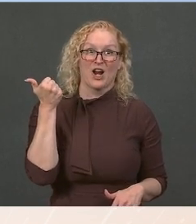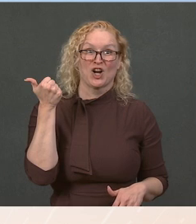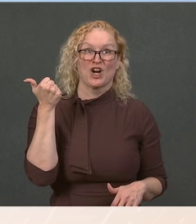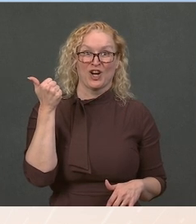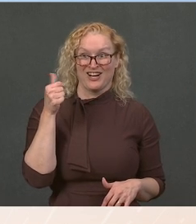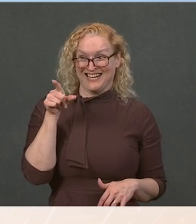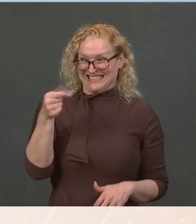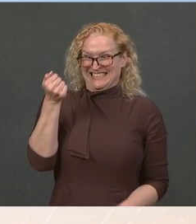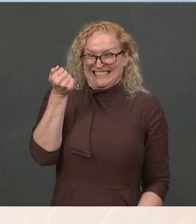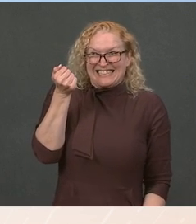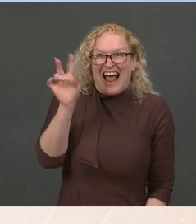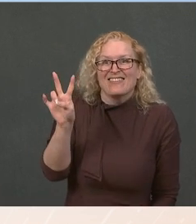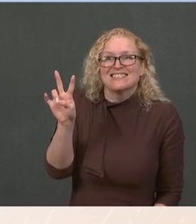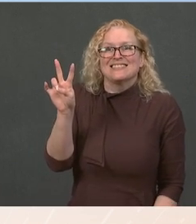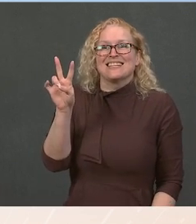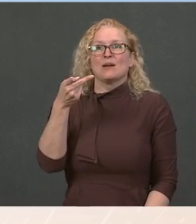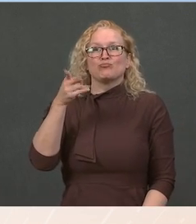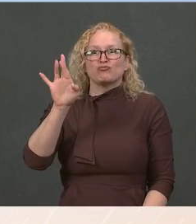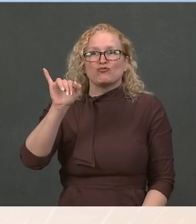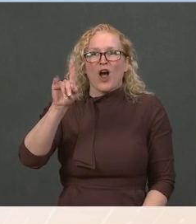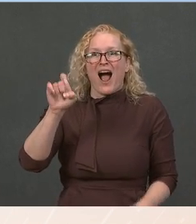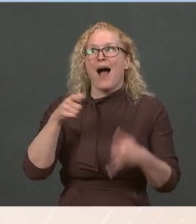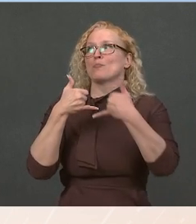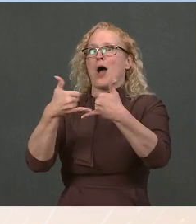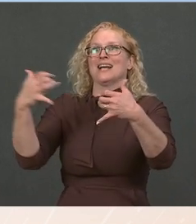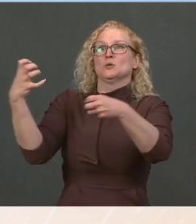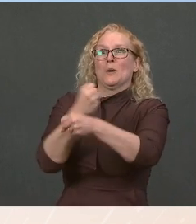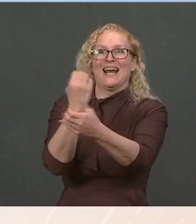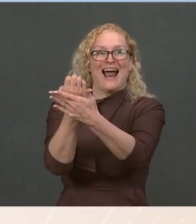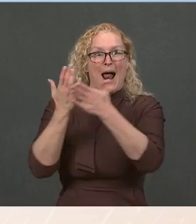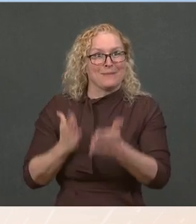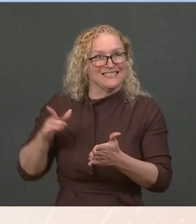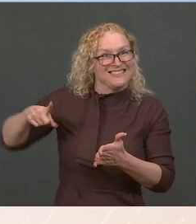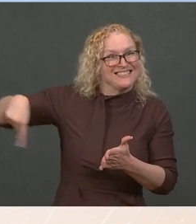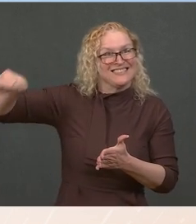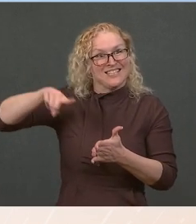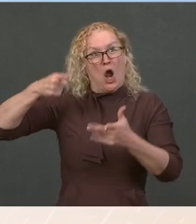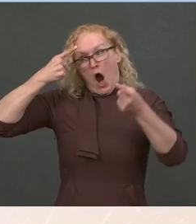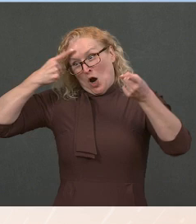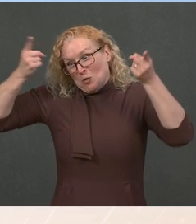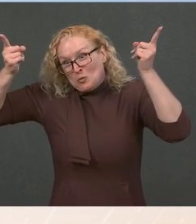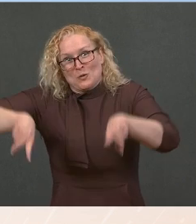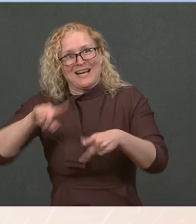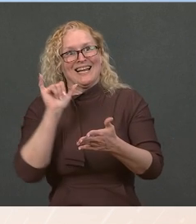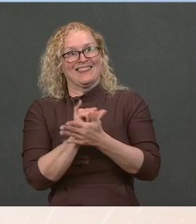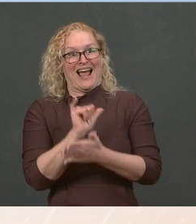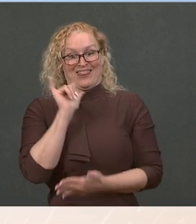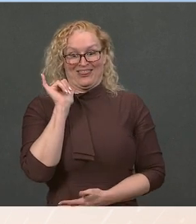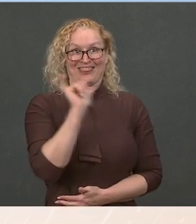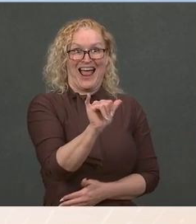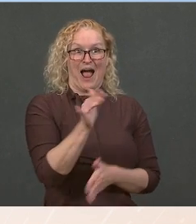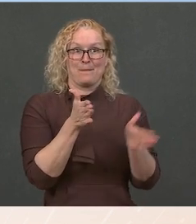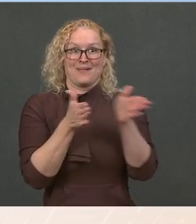agree that it will reduce inflationary pressures, which is so important and so critical right now.